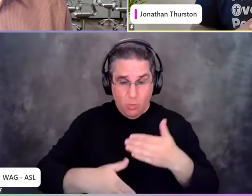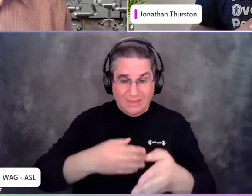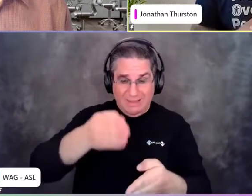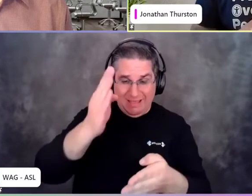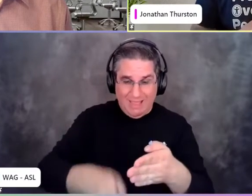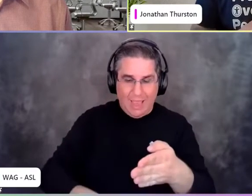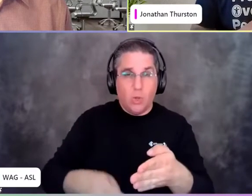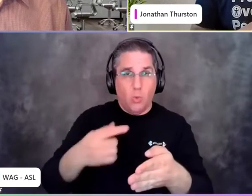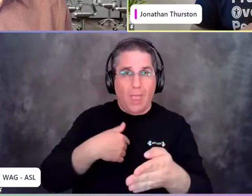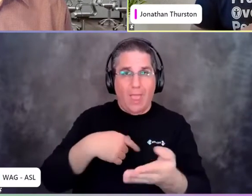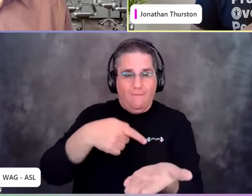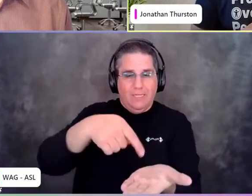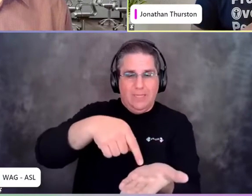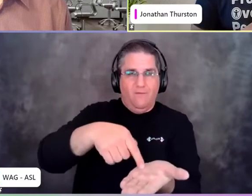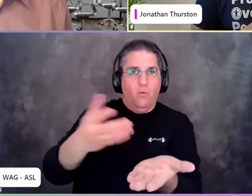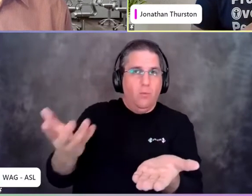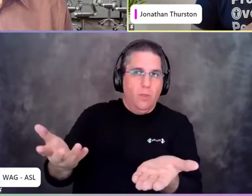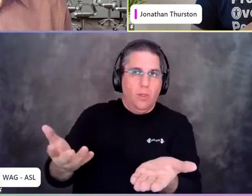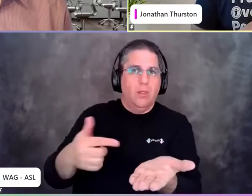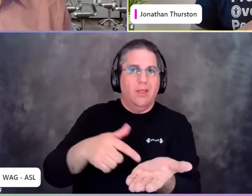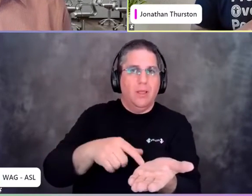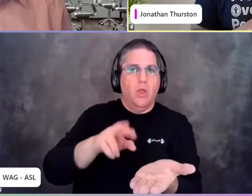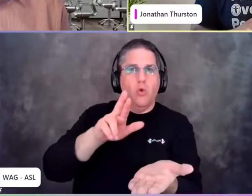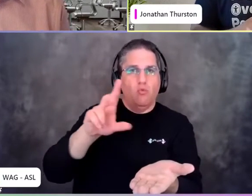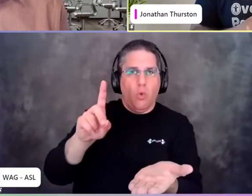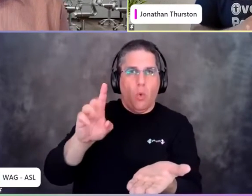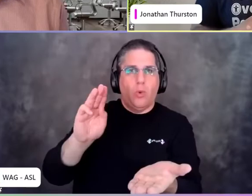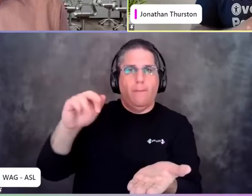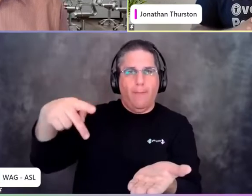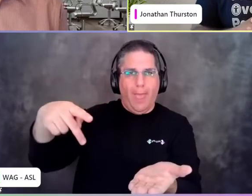tools? But certainly maturity model with certain maturity